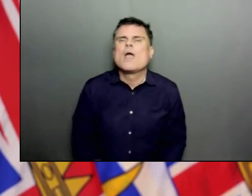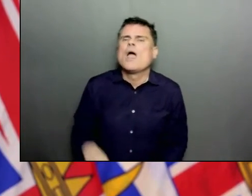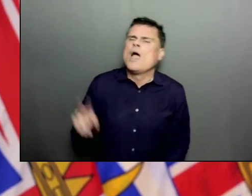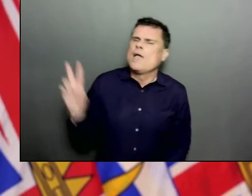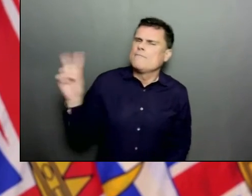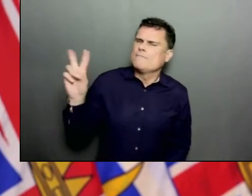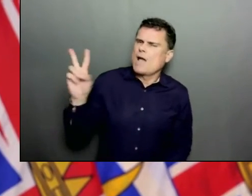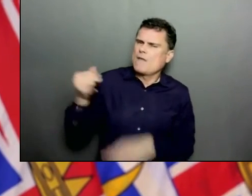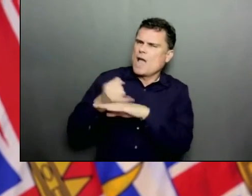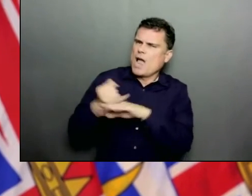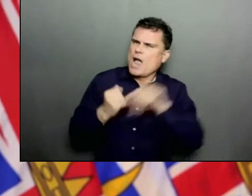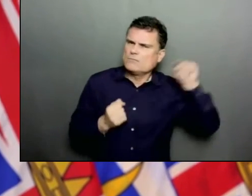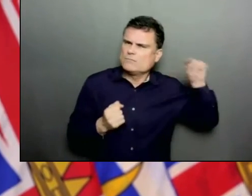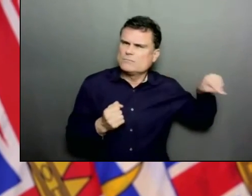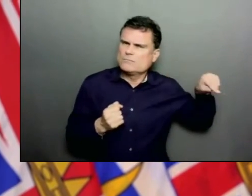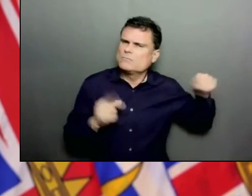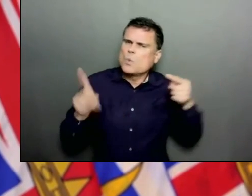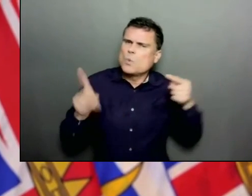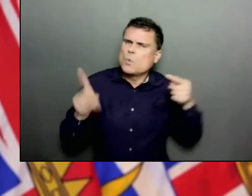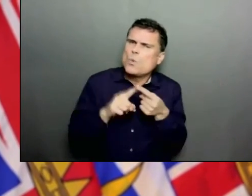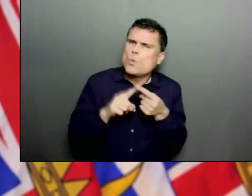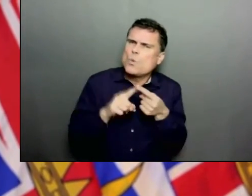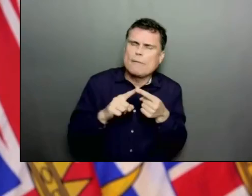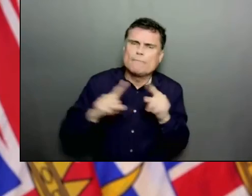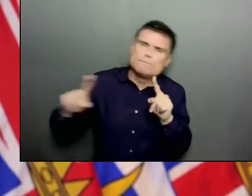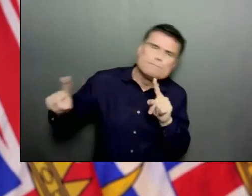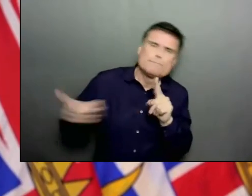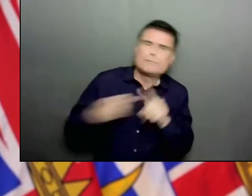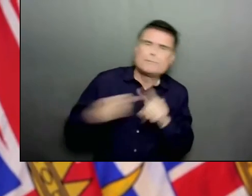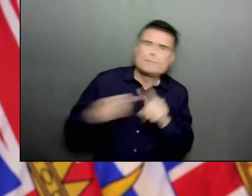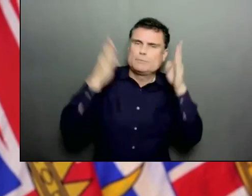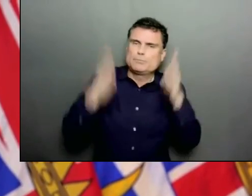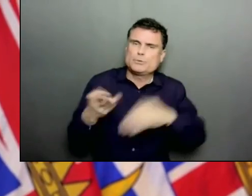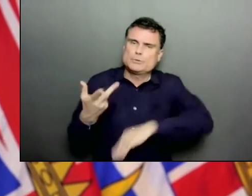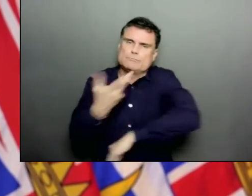first be administered to folks here. Are you able to give people in